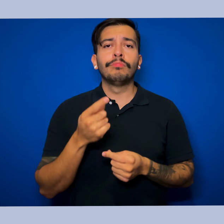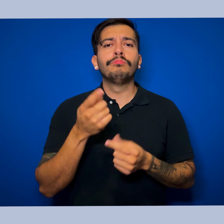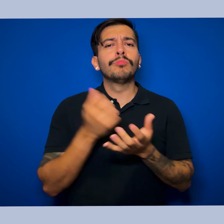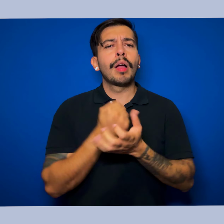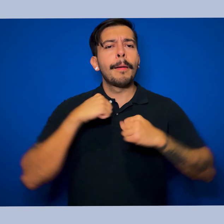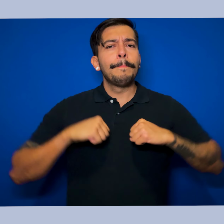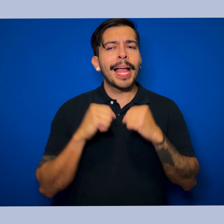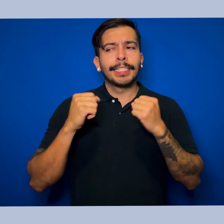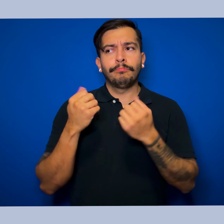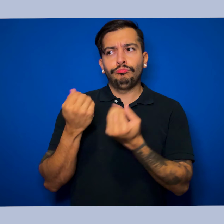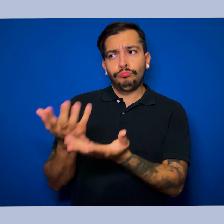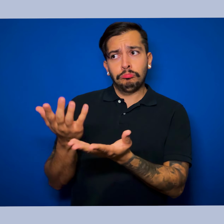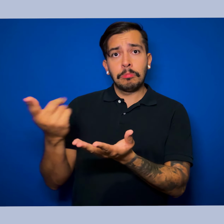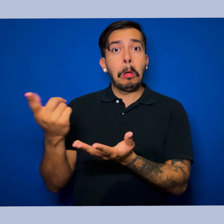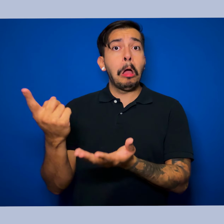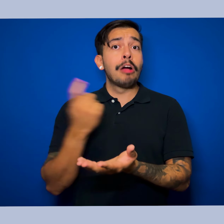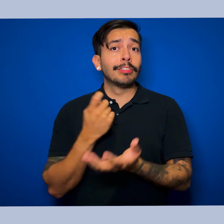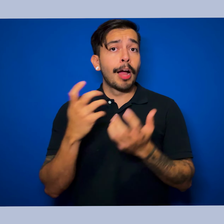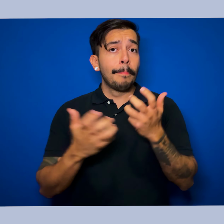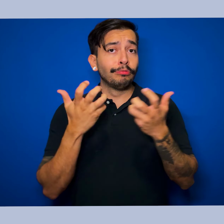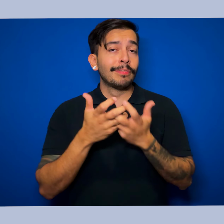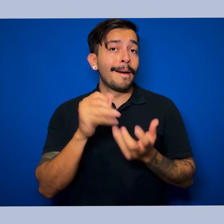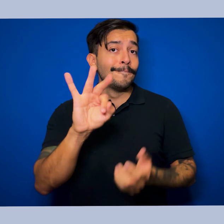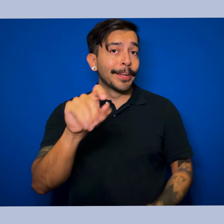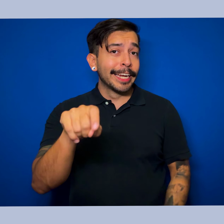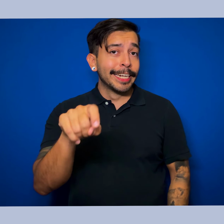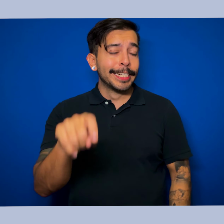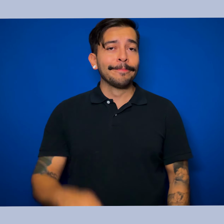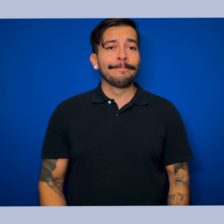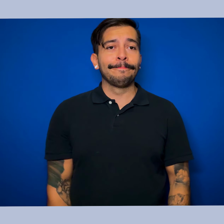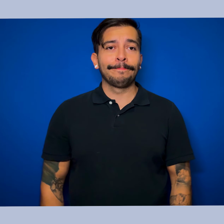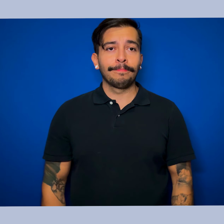Leave the door open for them to ask for accommodations if needed.